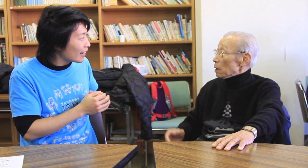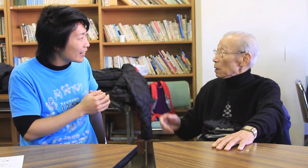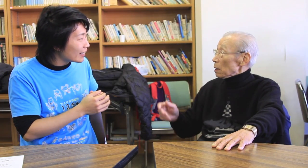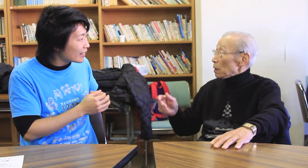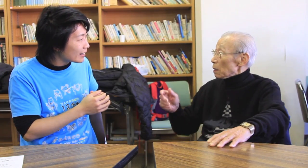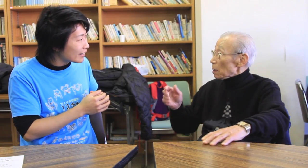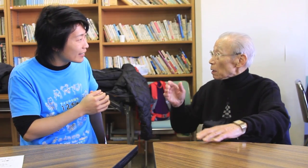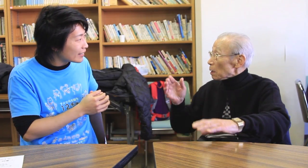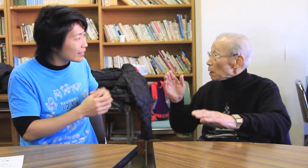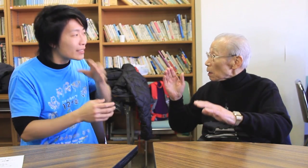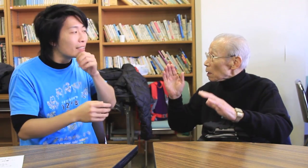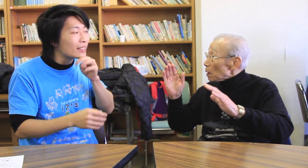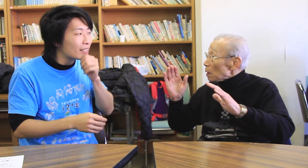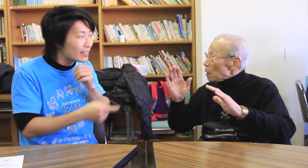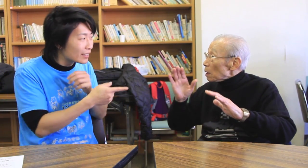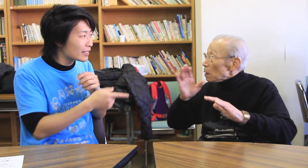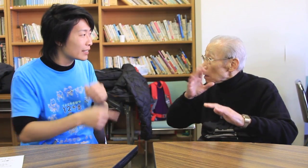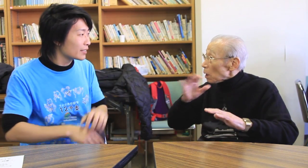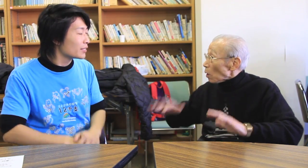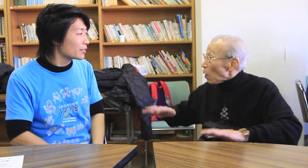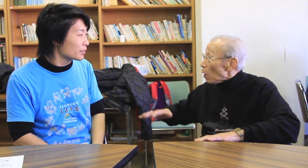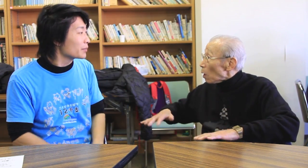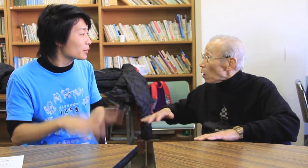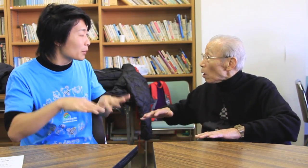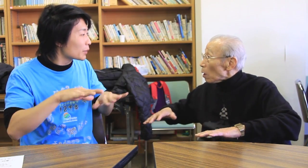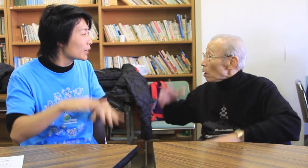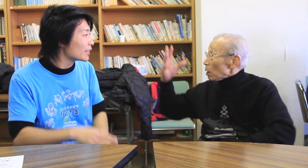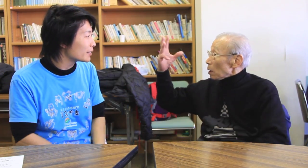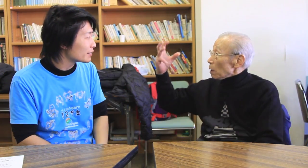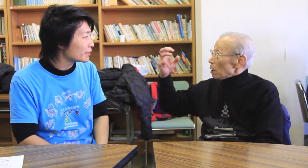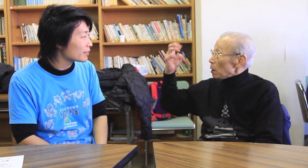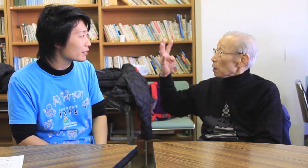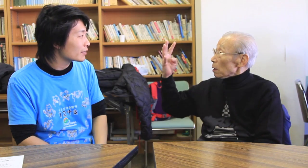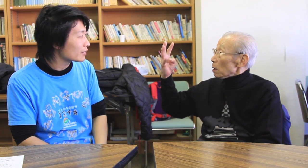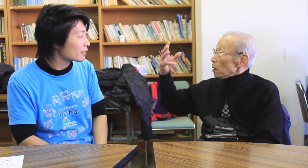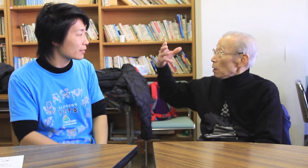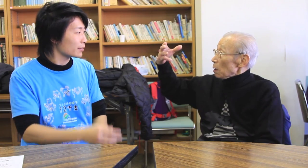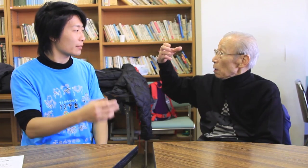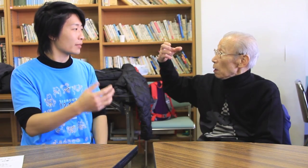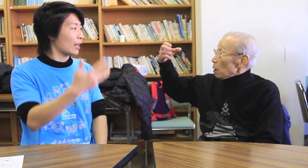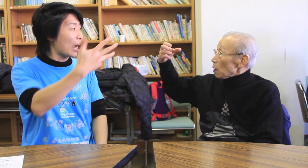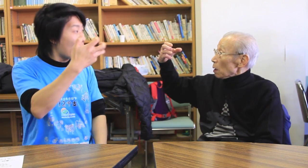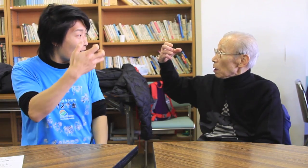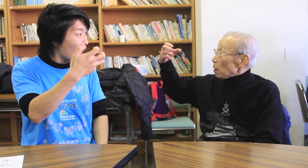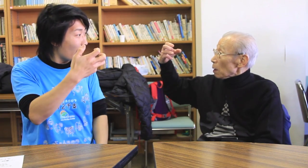Danny: How old are you? Yamada-san: This year, I am 84-years-old.